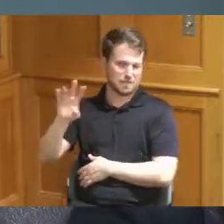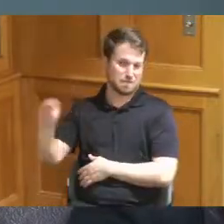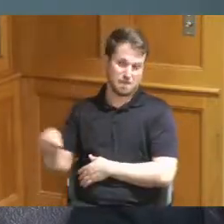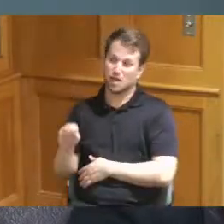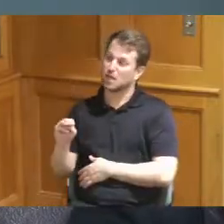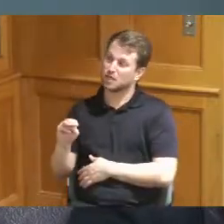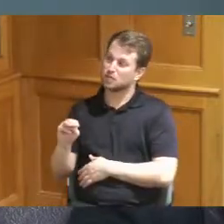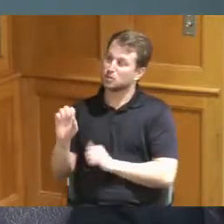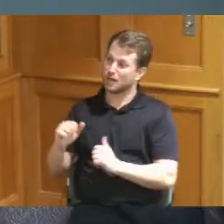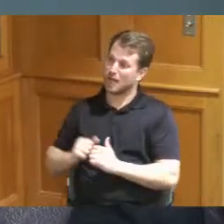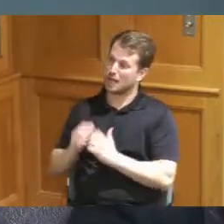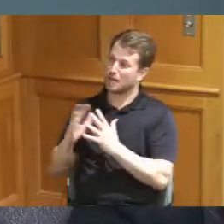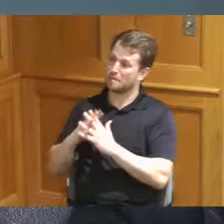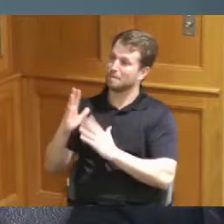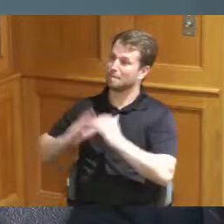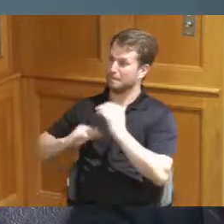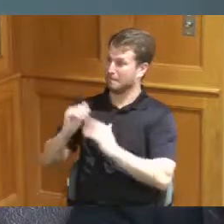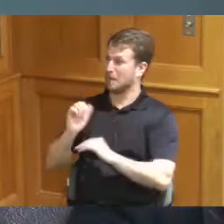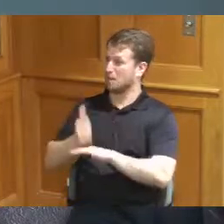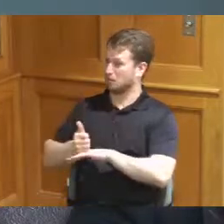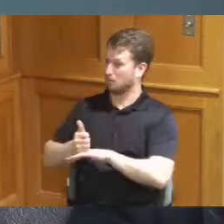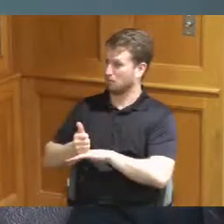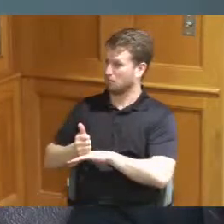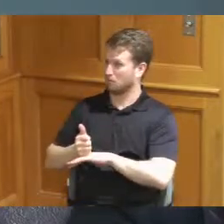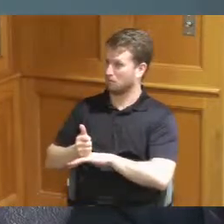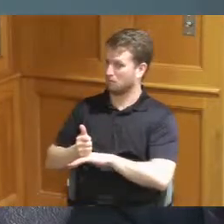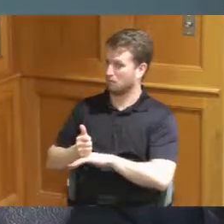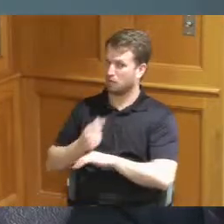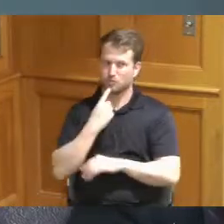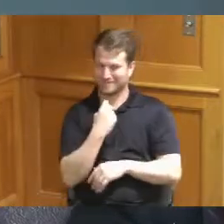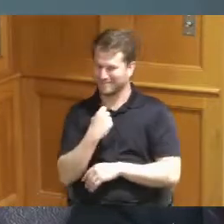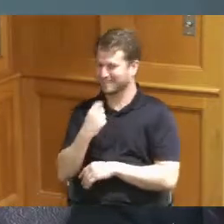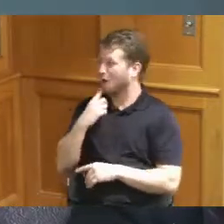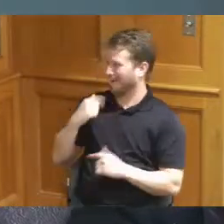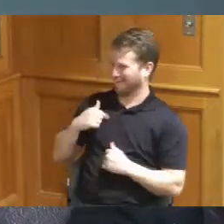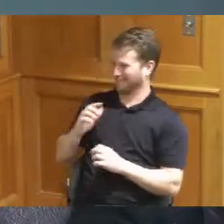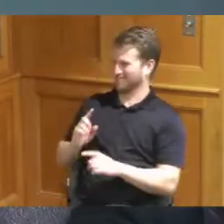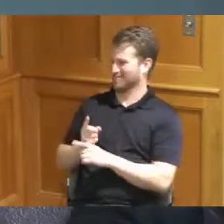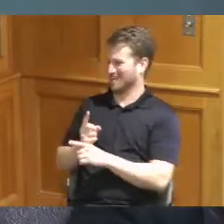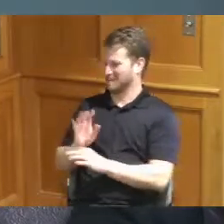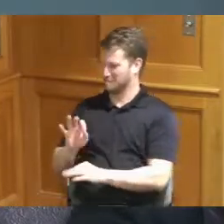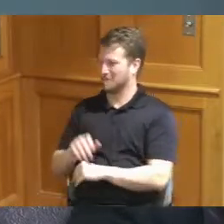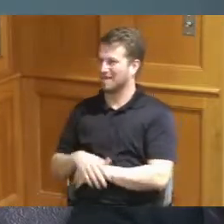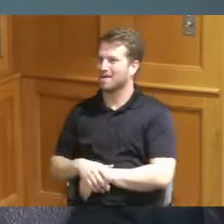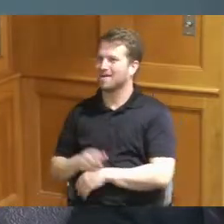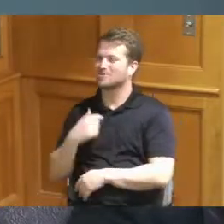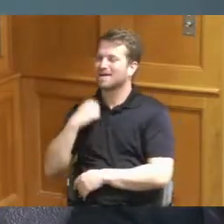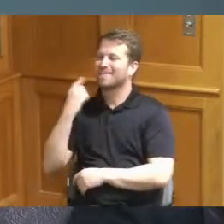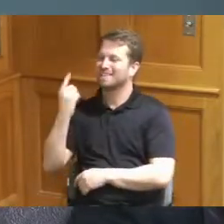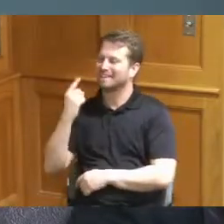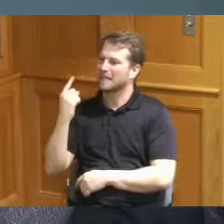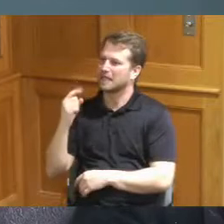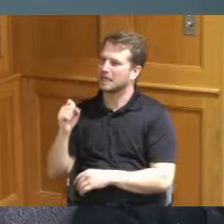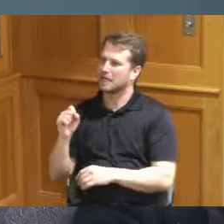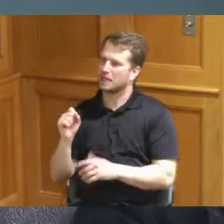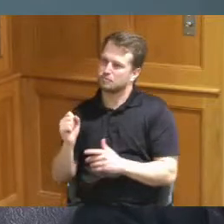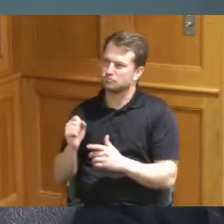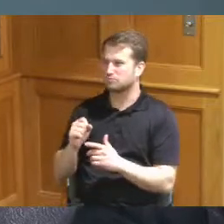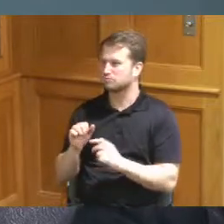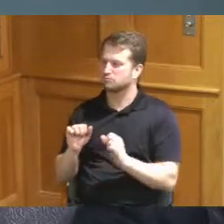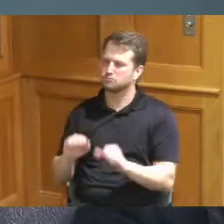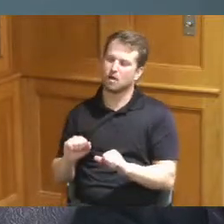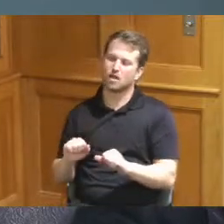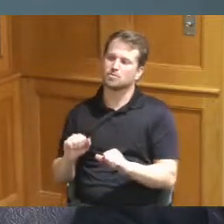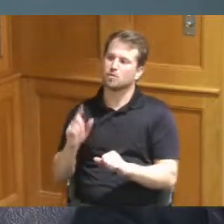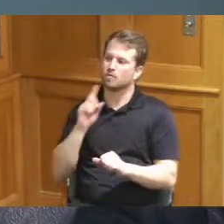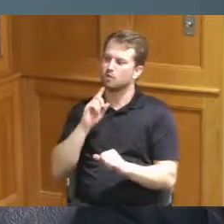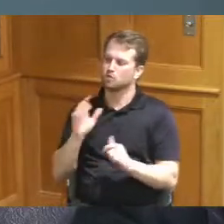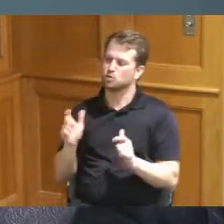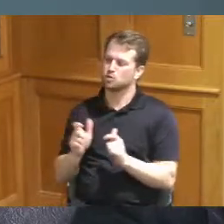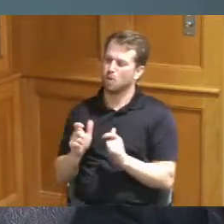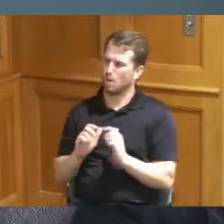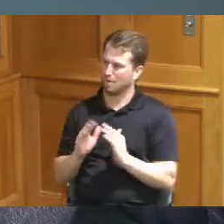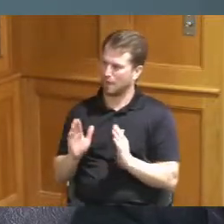build housing oh okay that was right so I'm just thinking about the possibility of small houses to